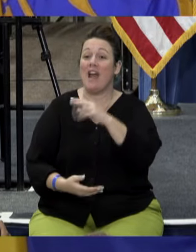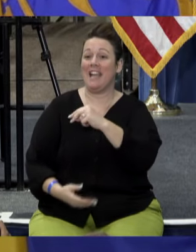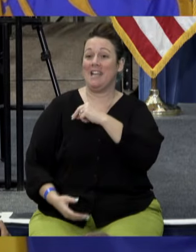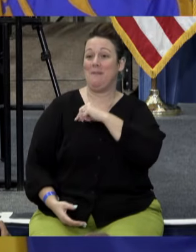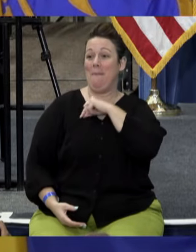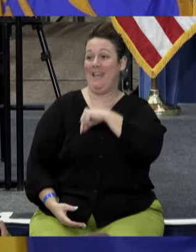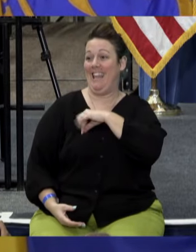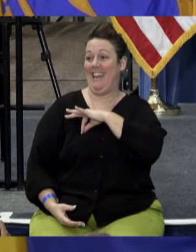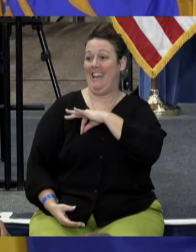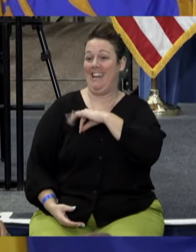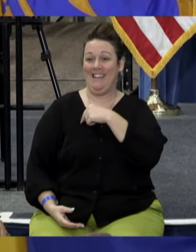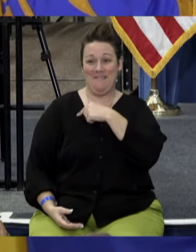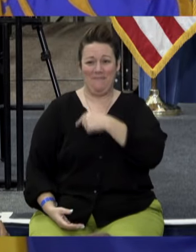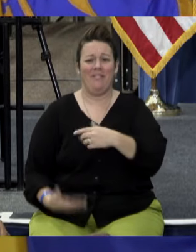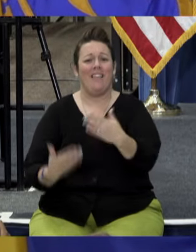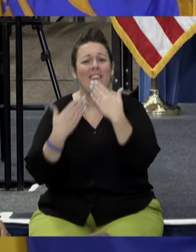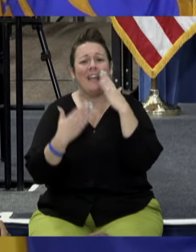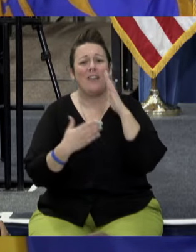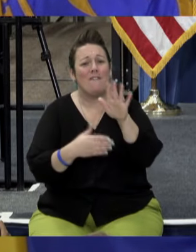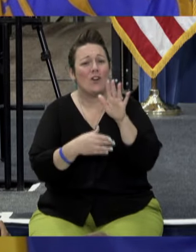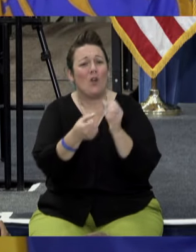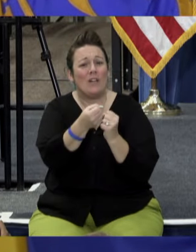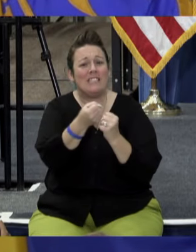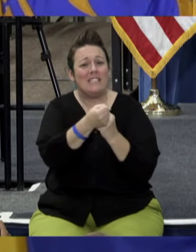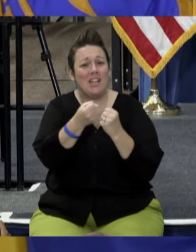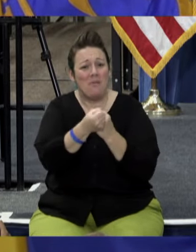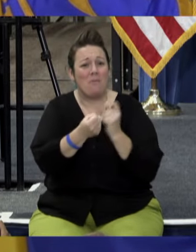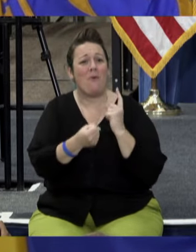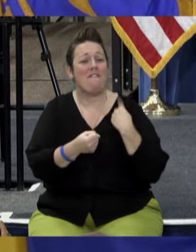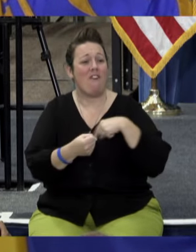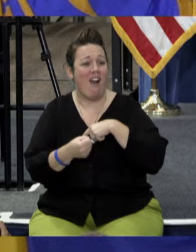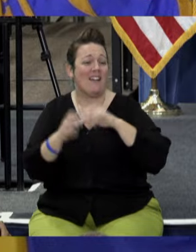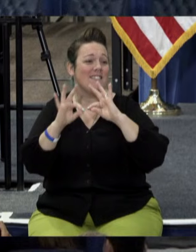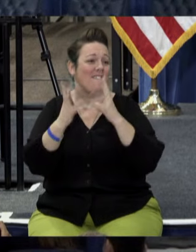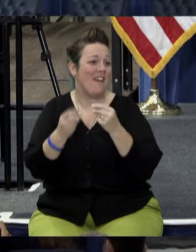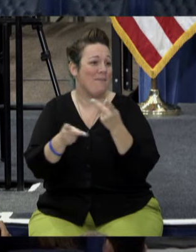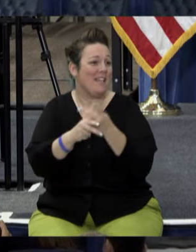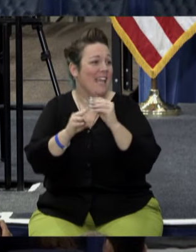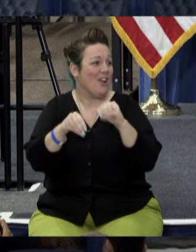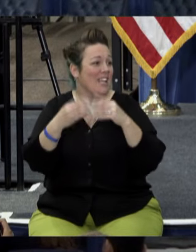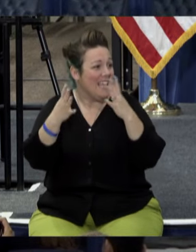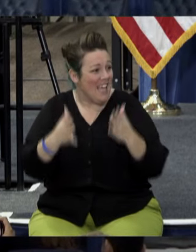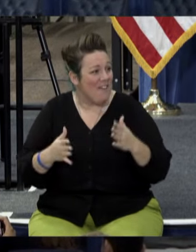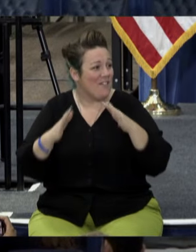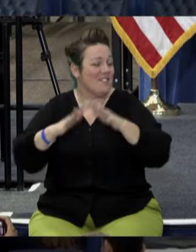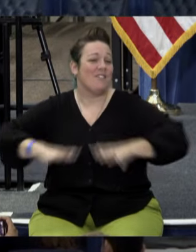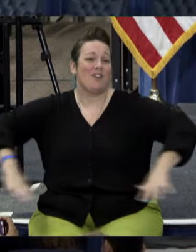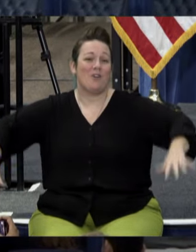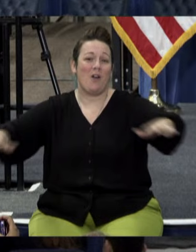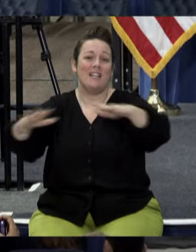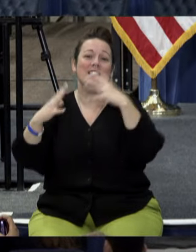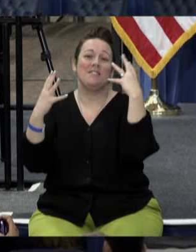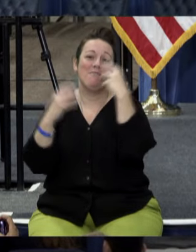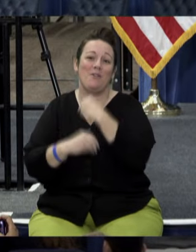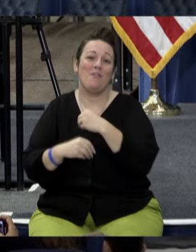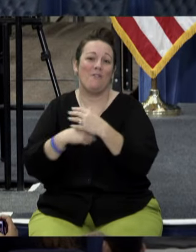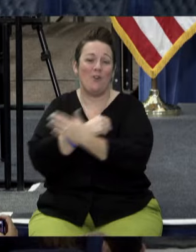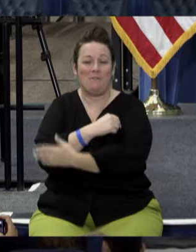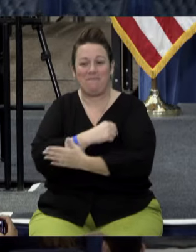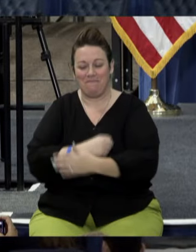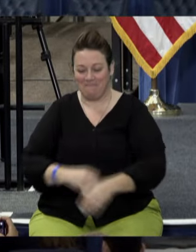Thank you for your support for us family caregivers across this beautiful nation.